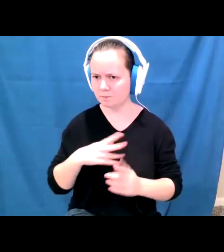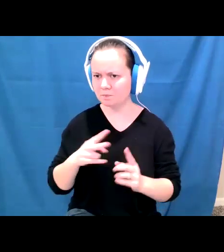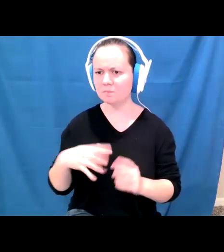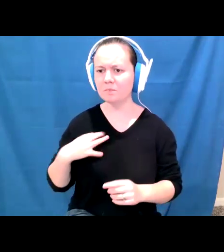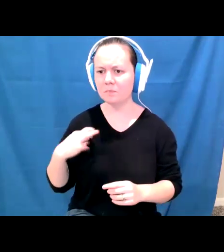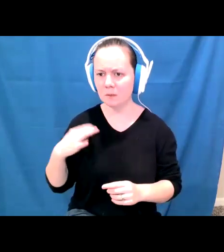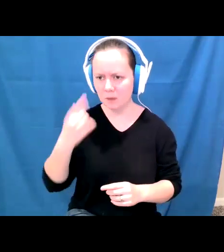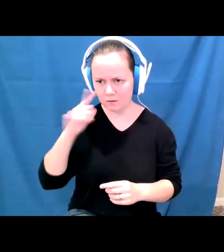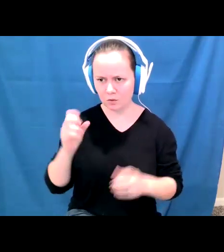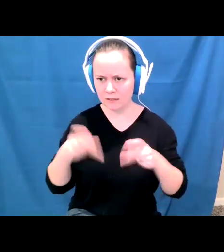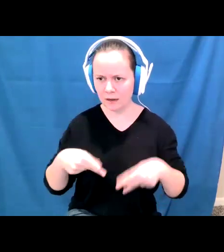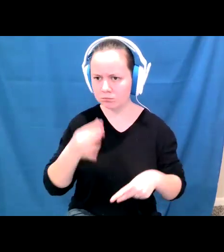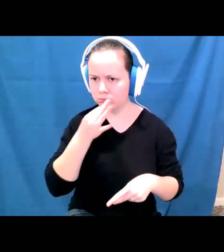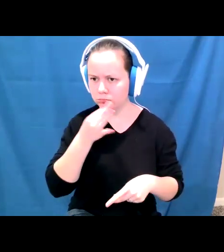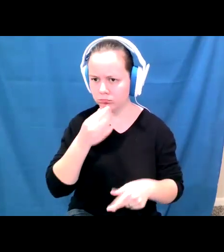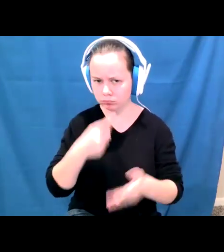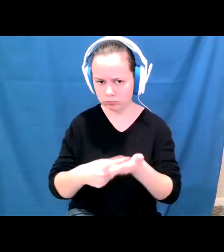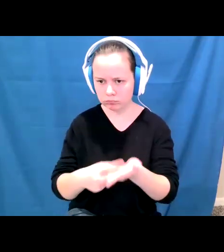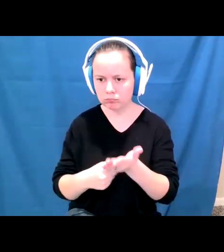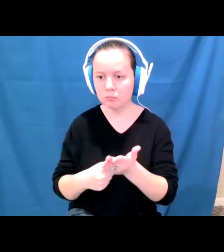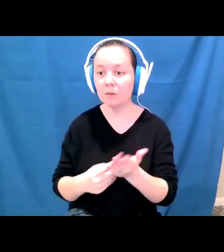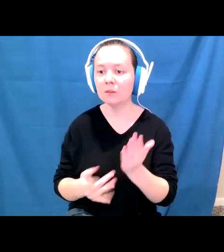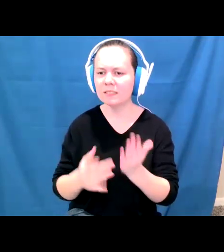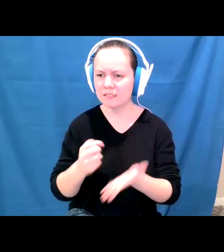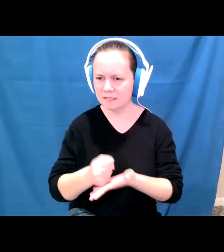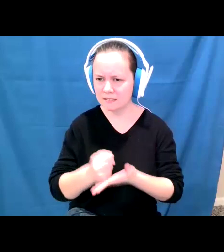The technical assistance opportunities that you'll you will learn about,